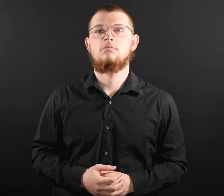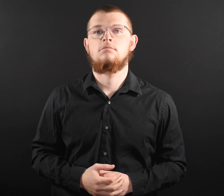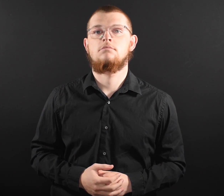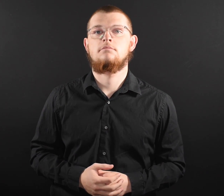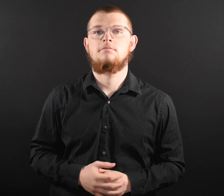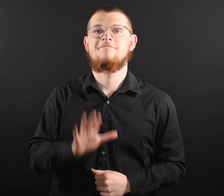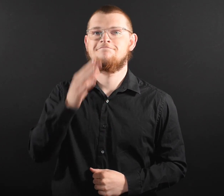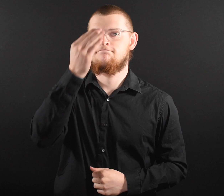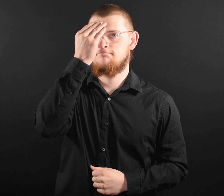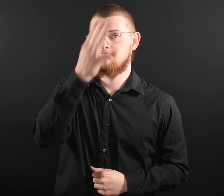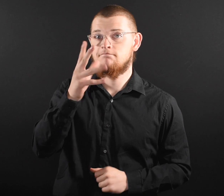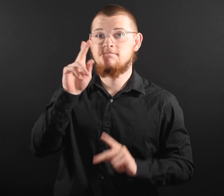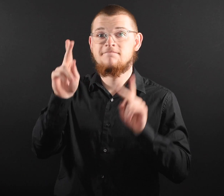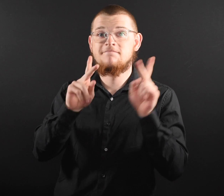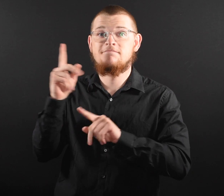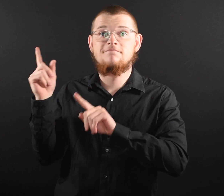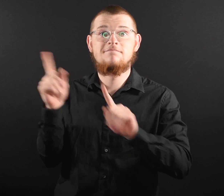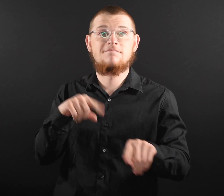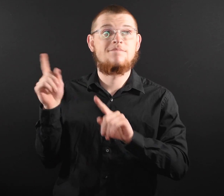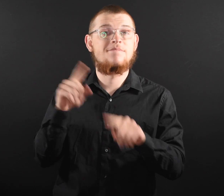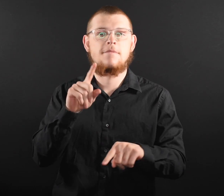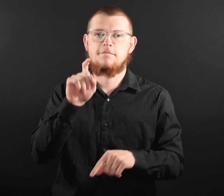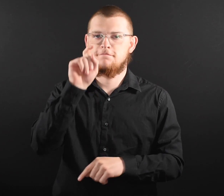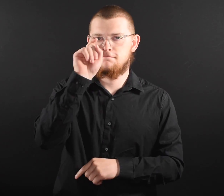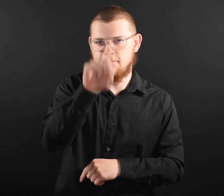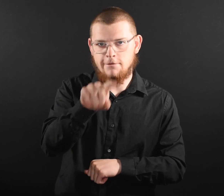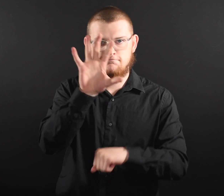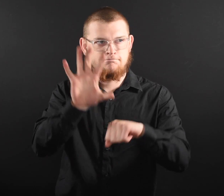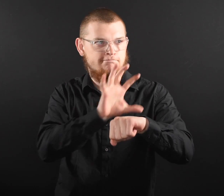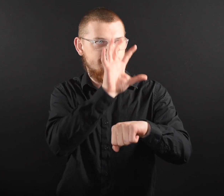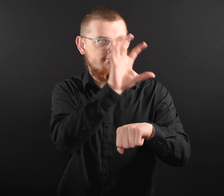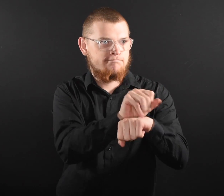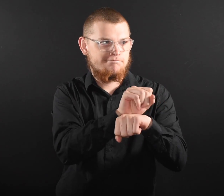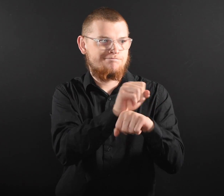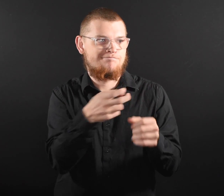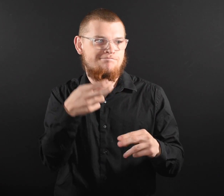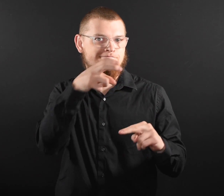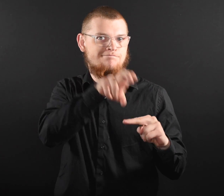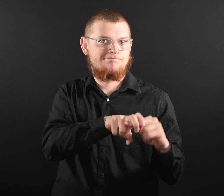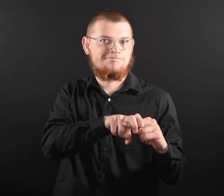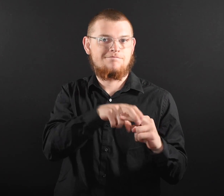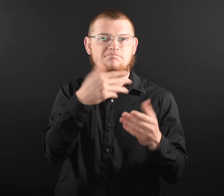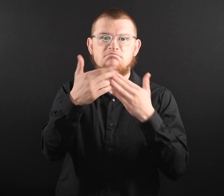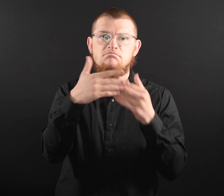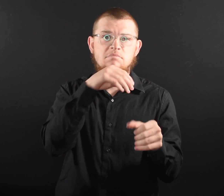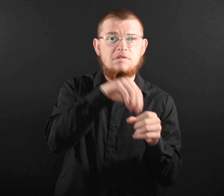Individuals must make a reservation to consume food or beverage on